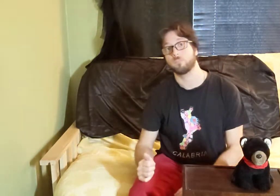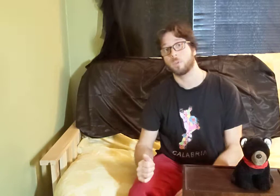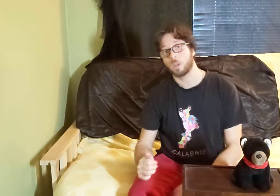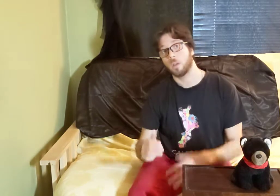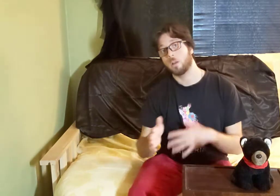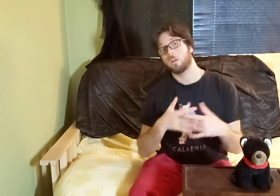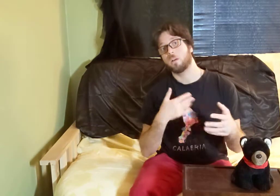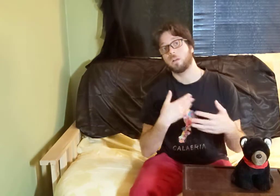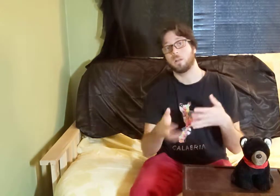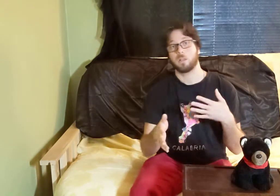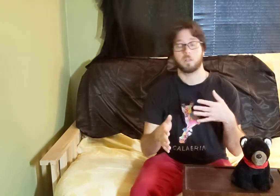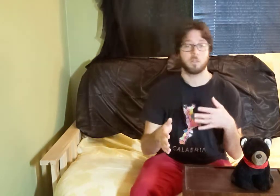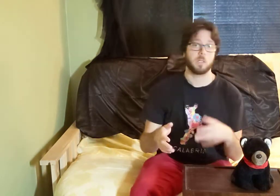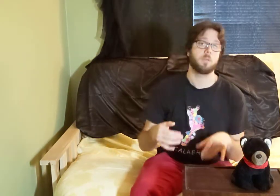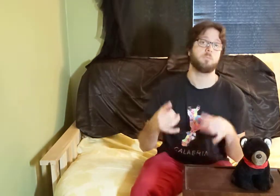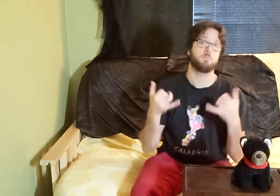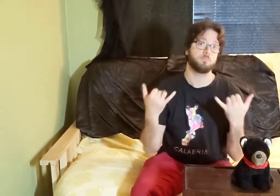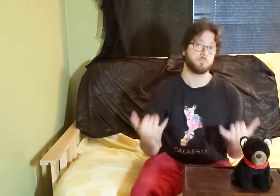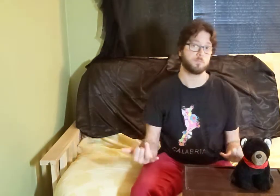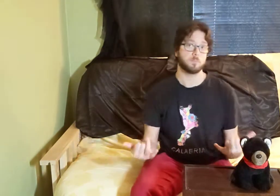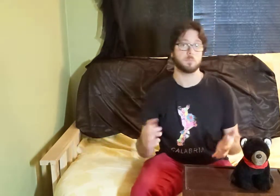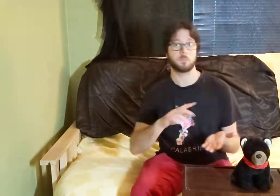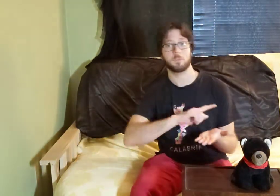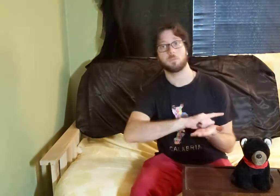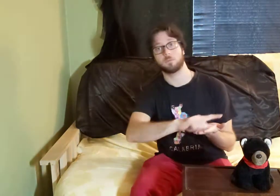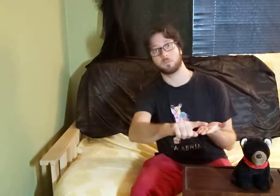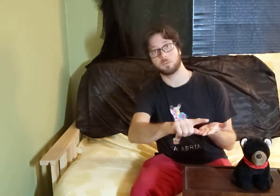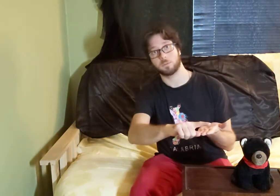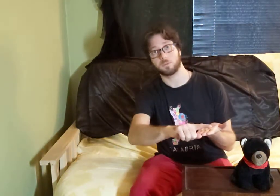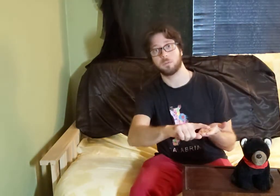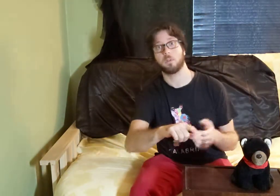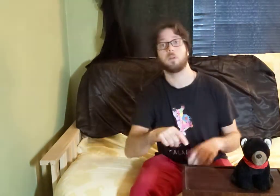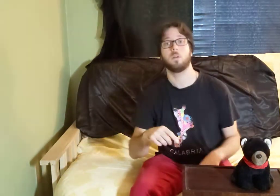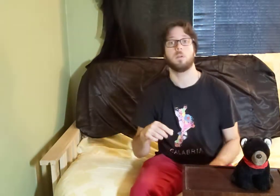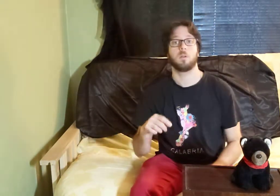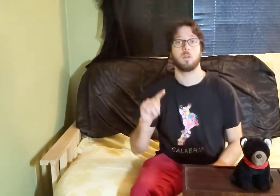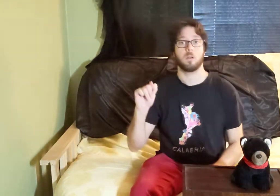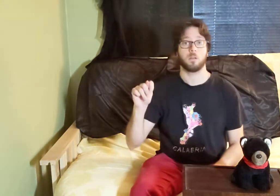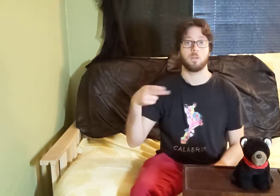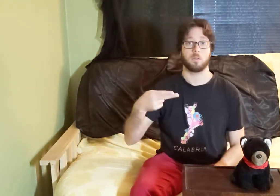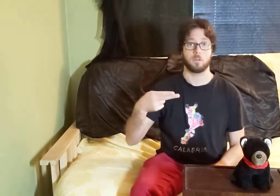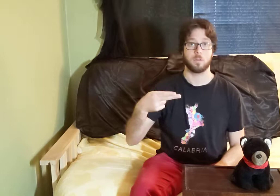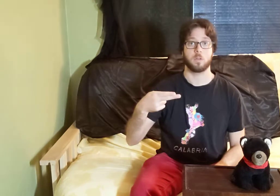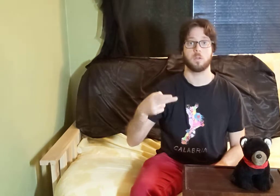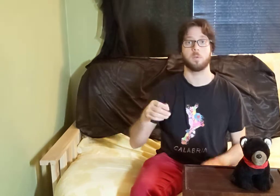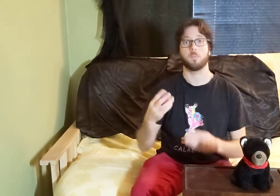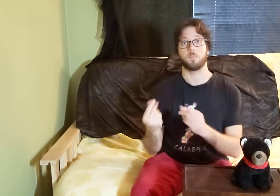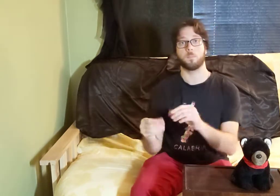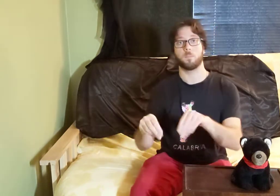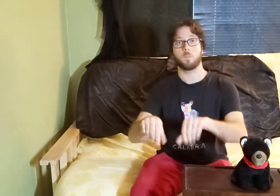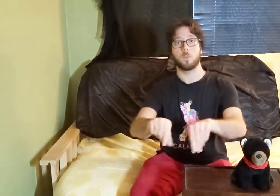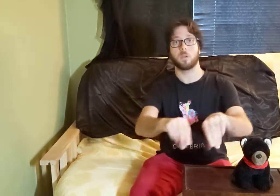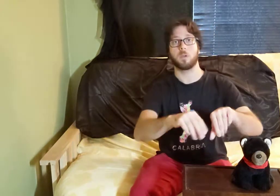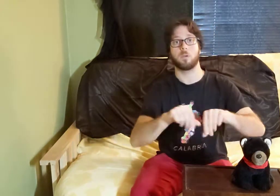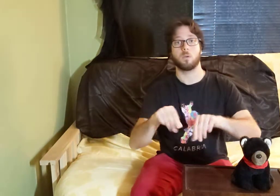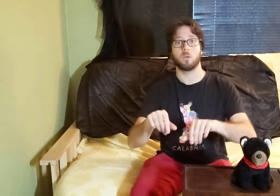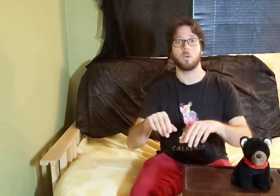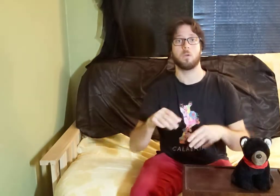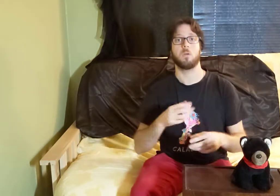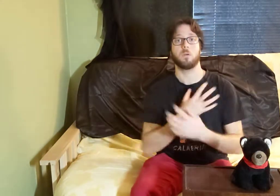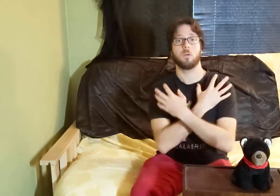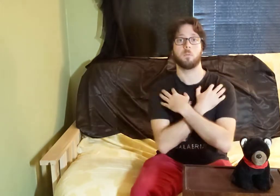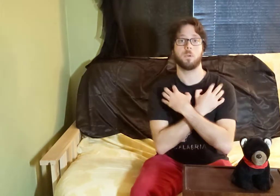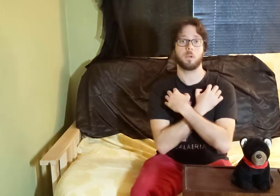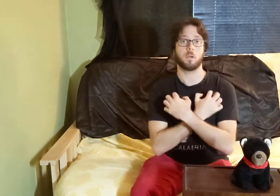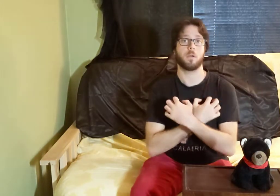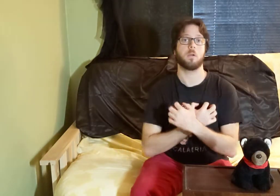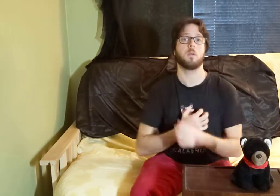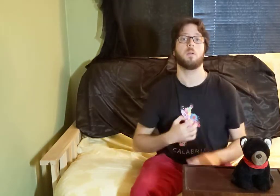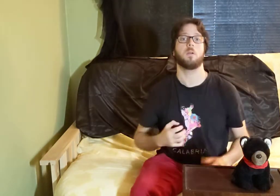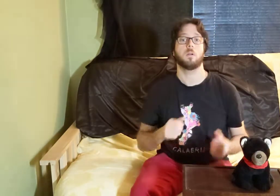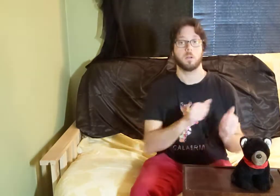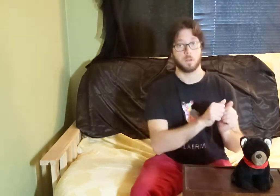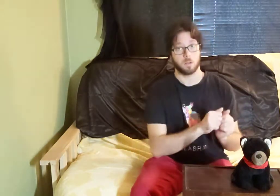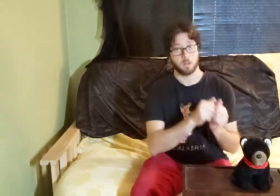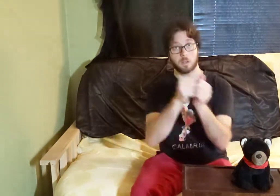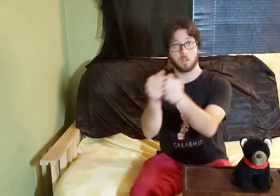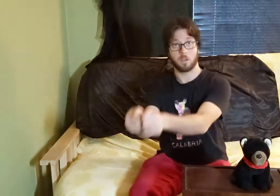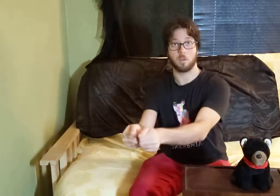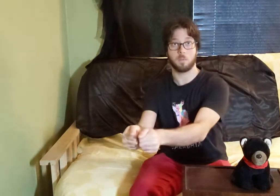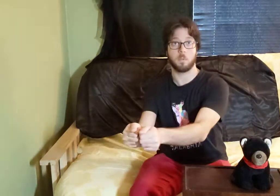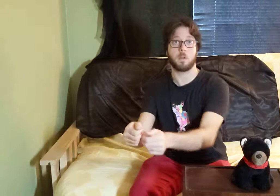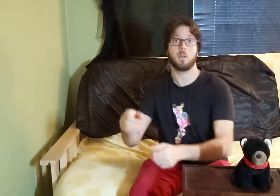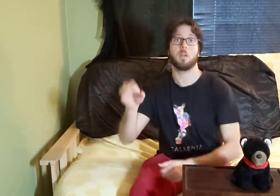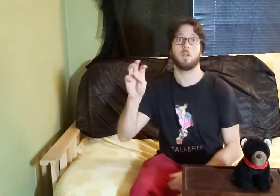ANYWAY NOW WEEK THURSDAY SPRINKLE BEAR ACCOMPANY